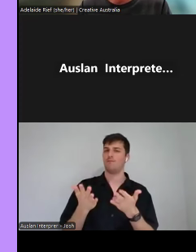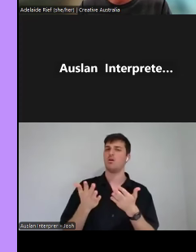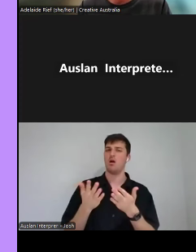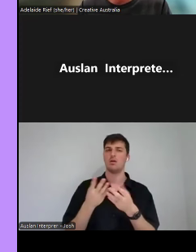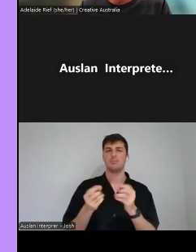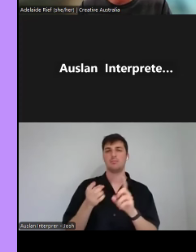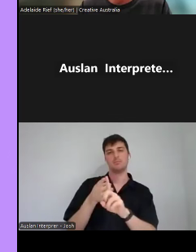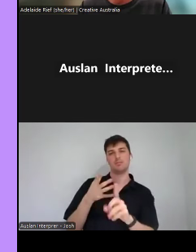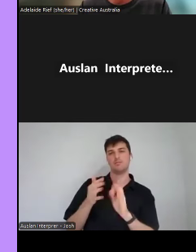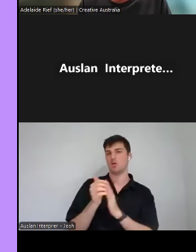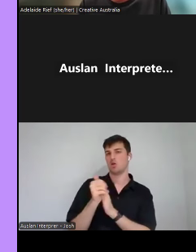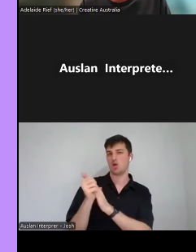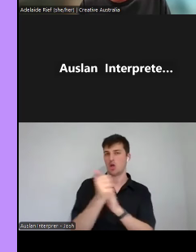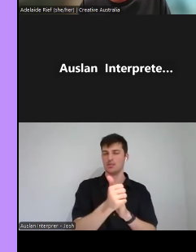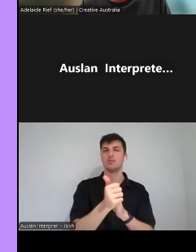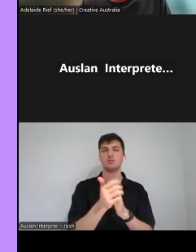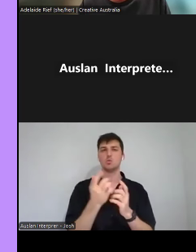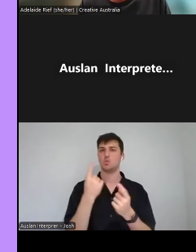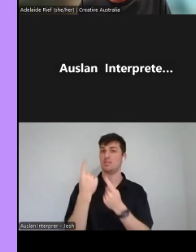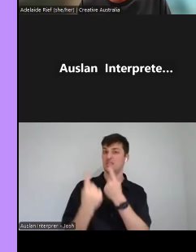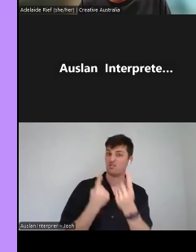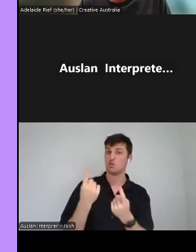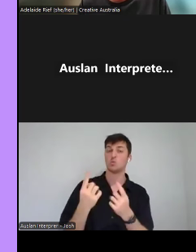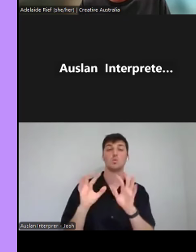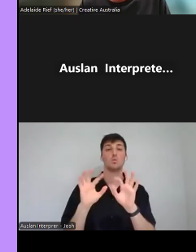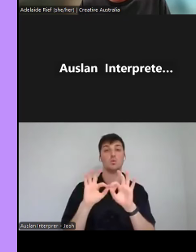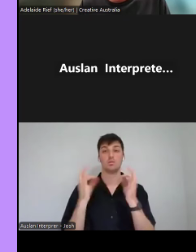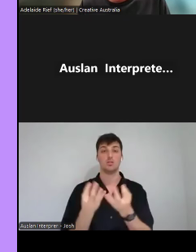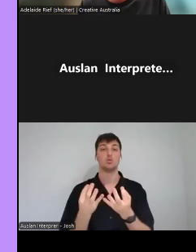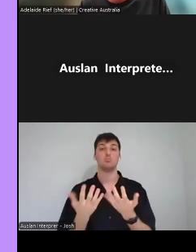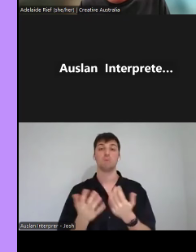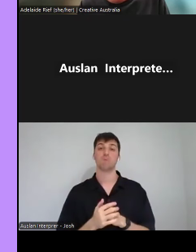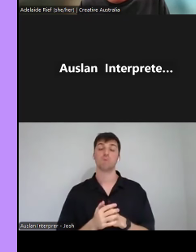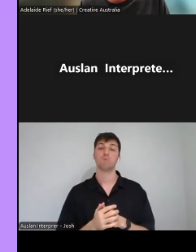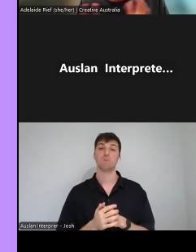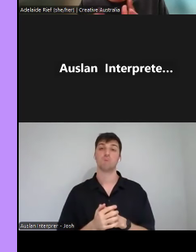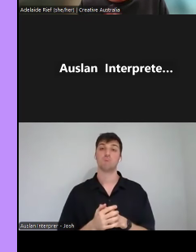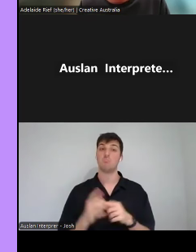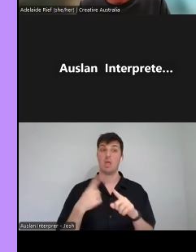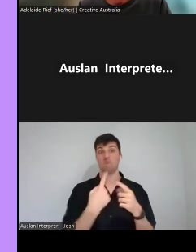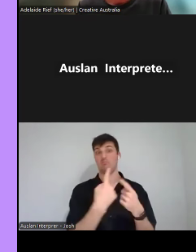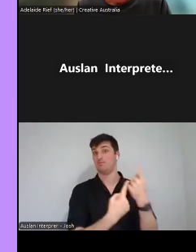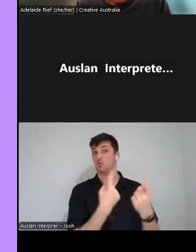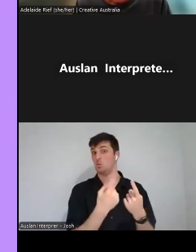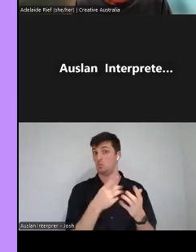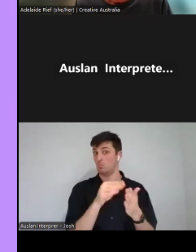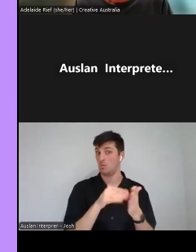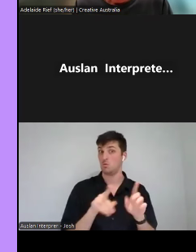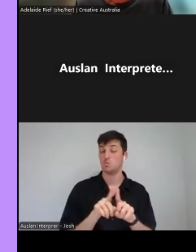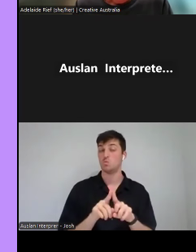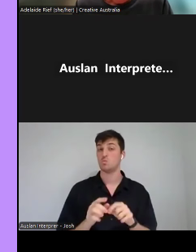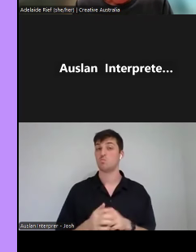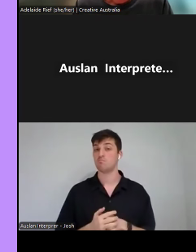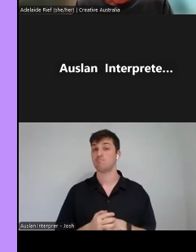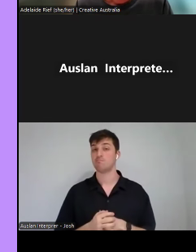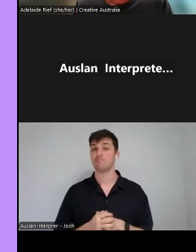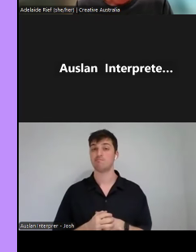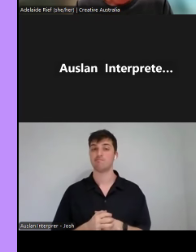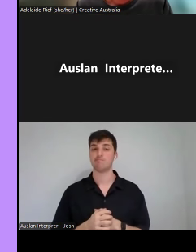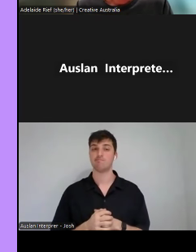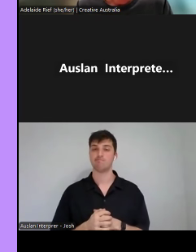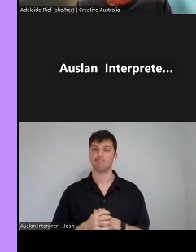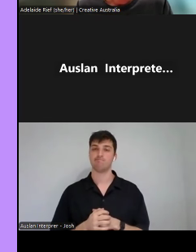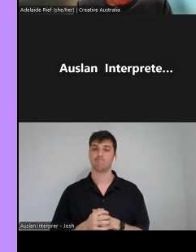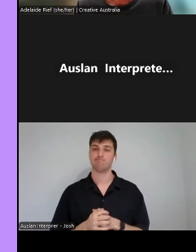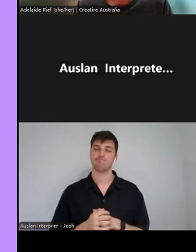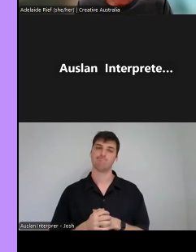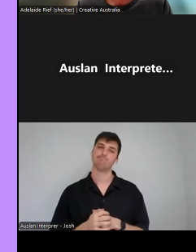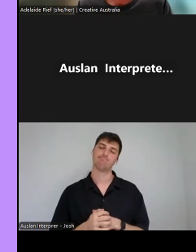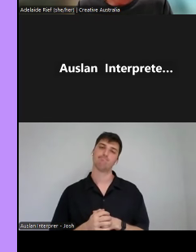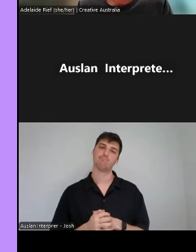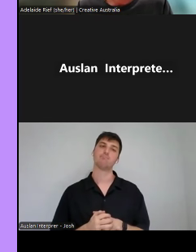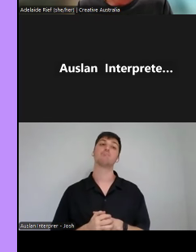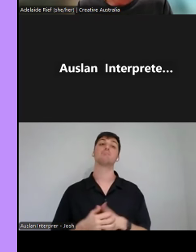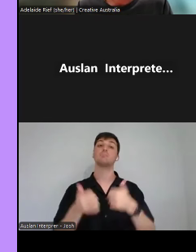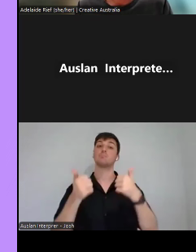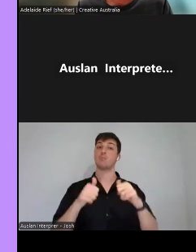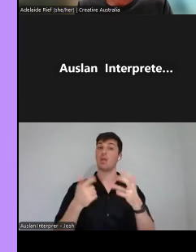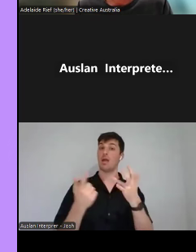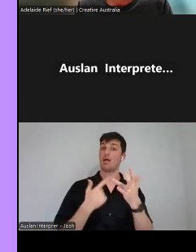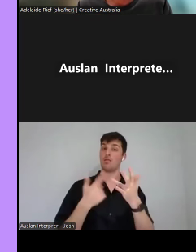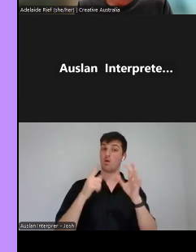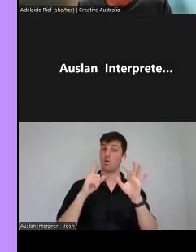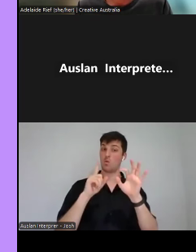specific guidance to individual organisations and individuals. Then we've got another question down